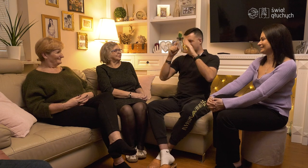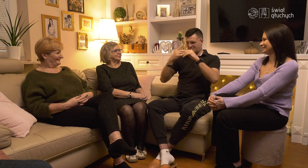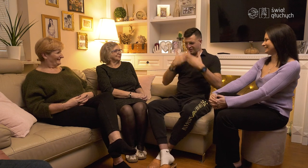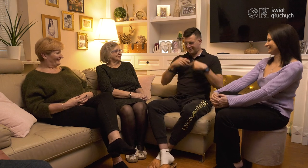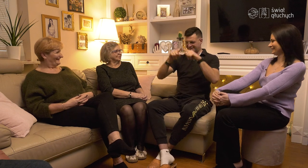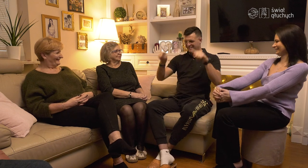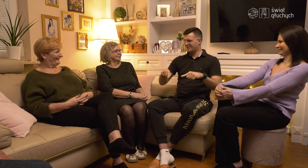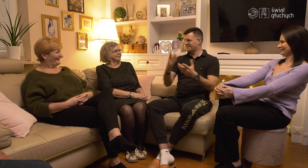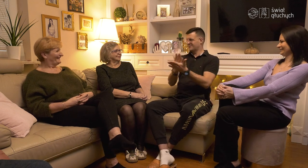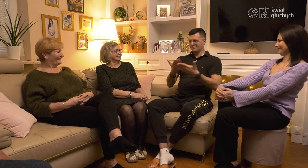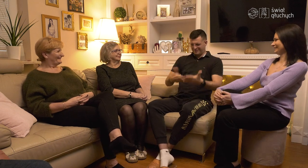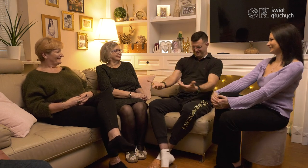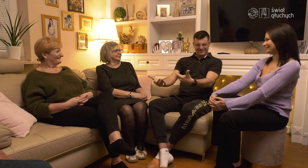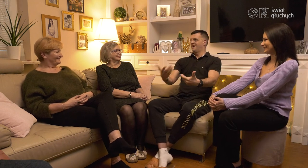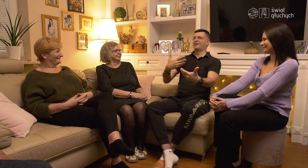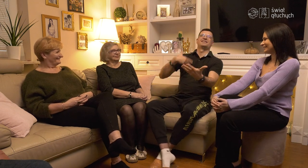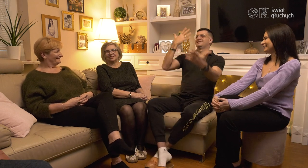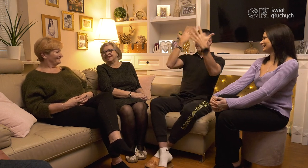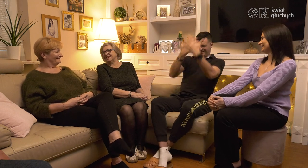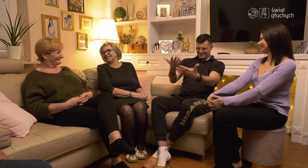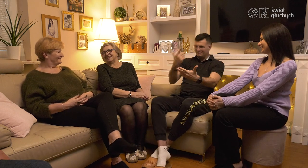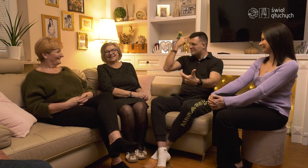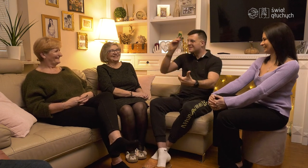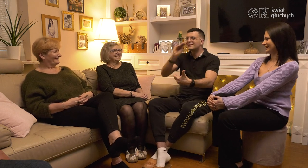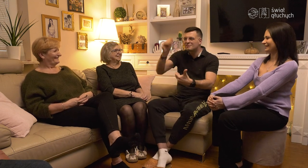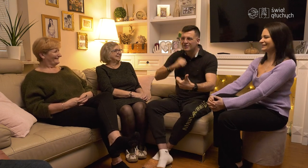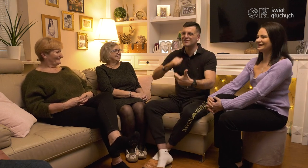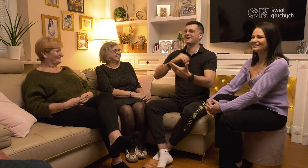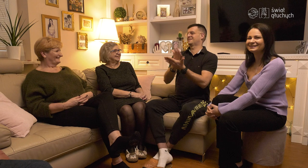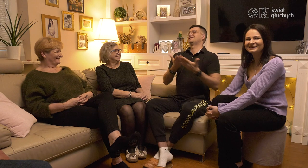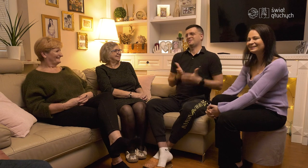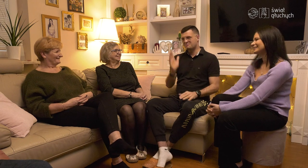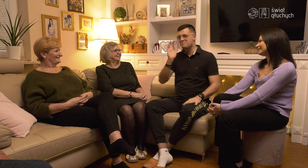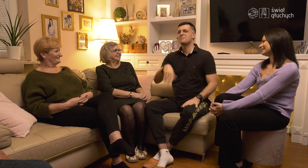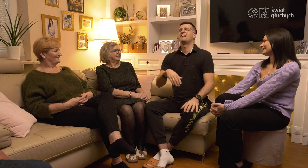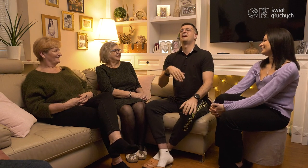I got a picture, I was confused, surprised that it was already!